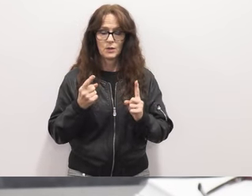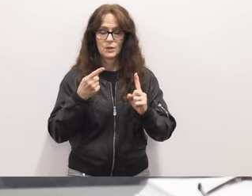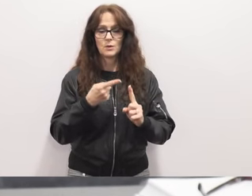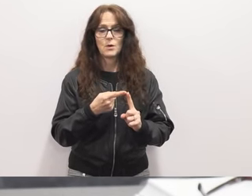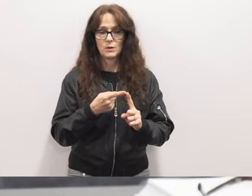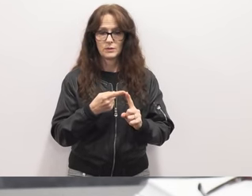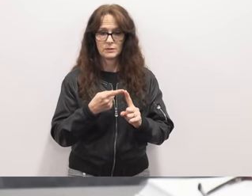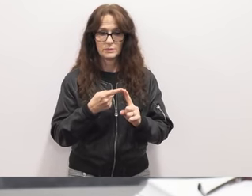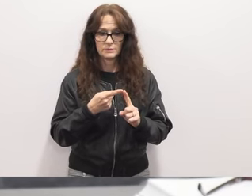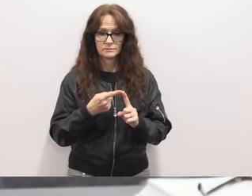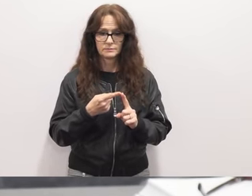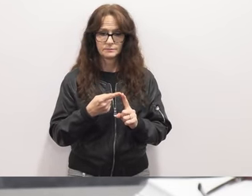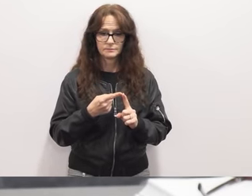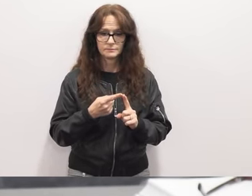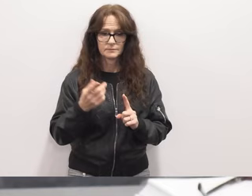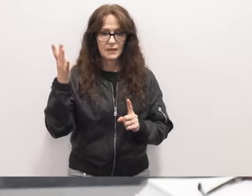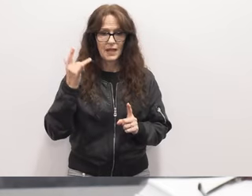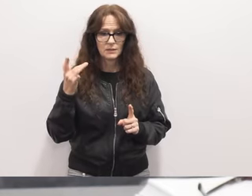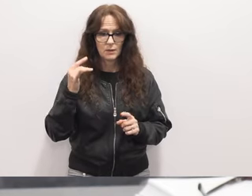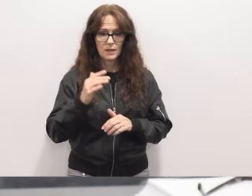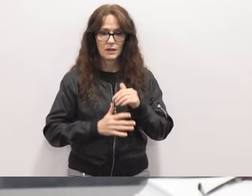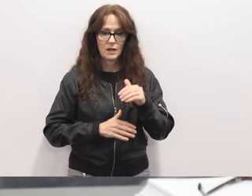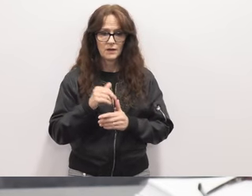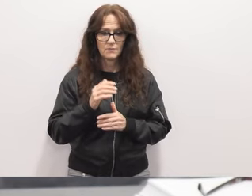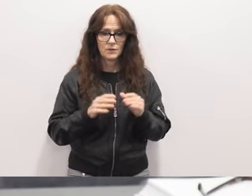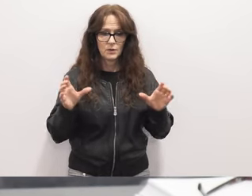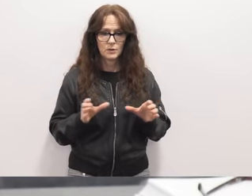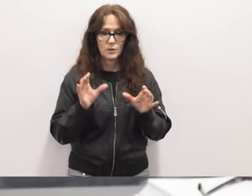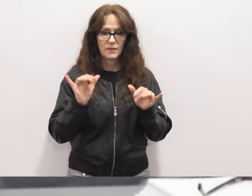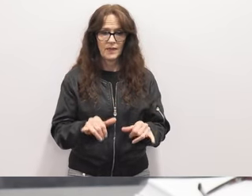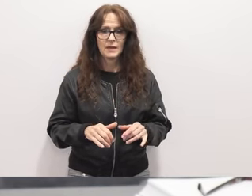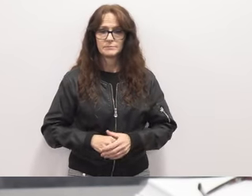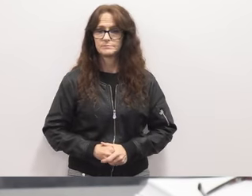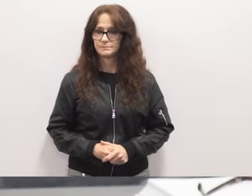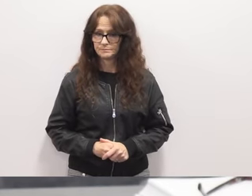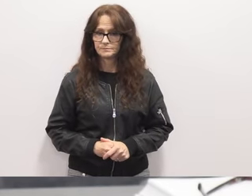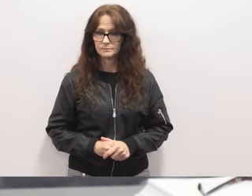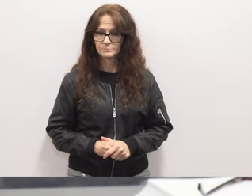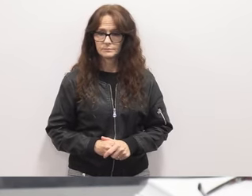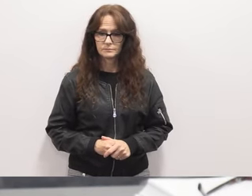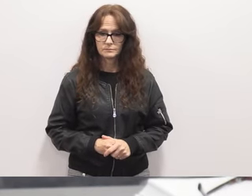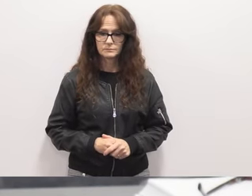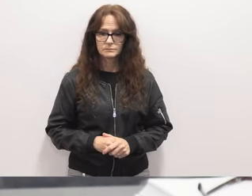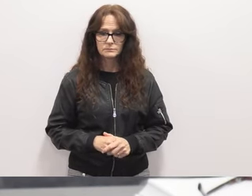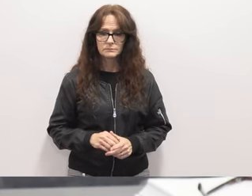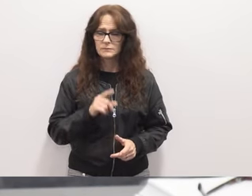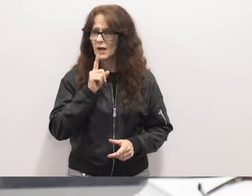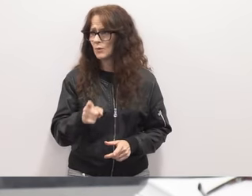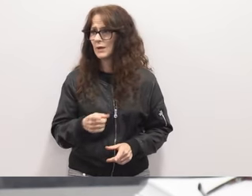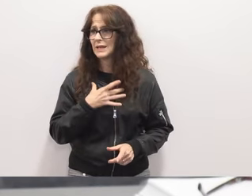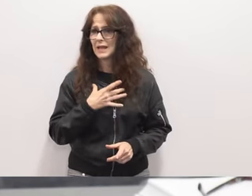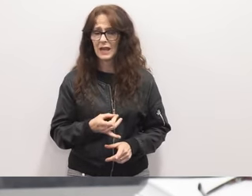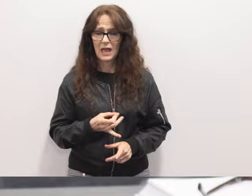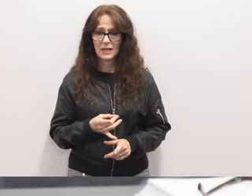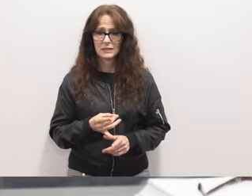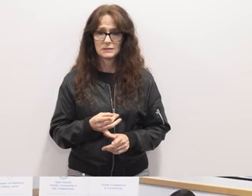And that's why I feel more comfortable doing that. Okay. I'd really like to leave this morning